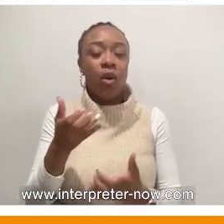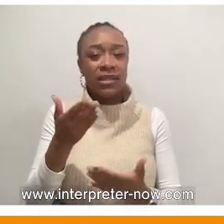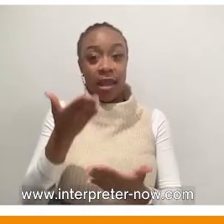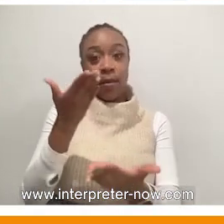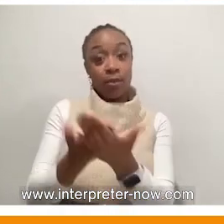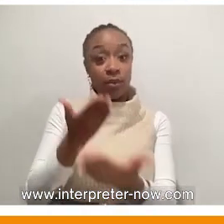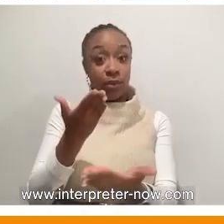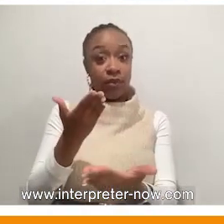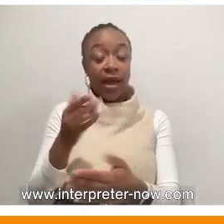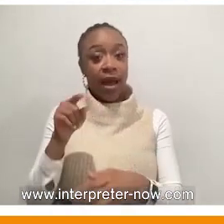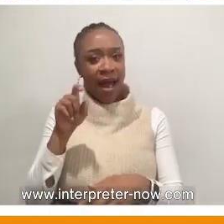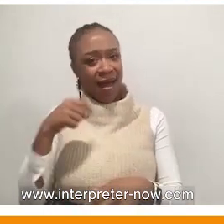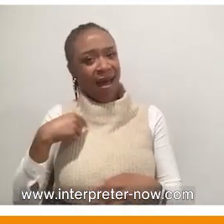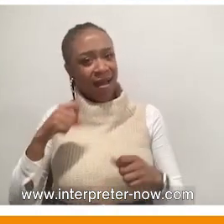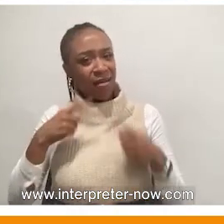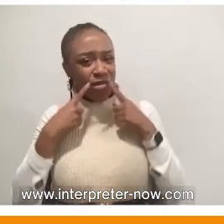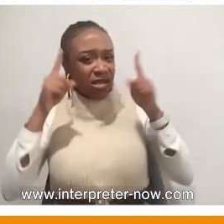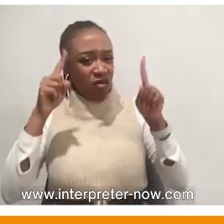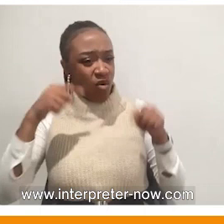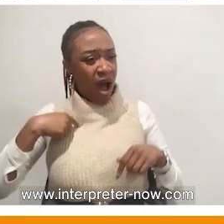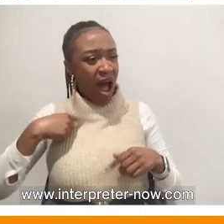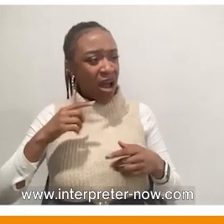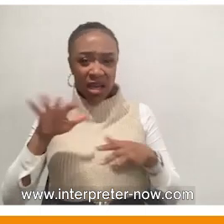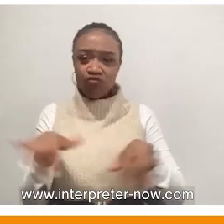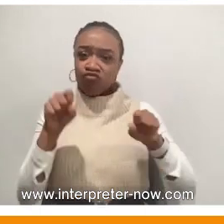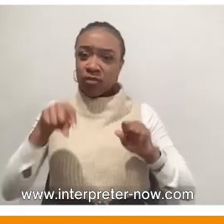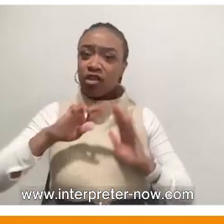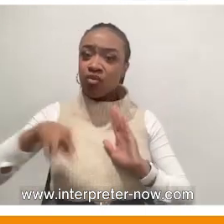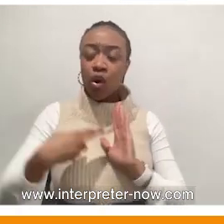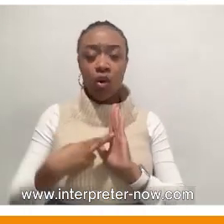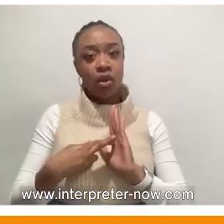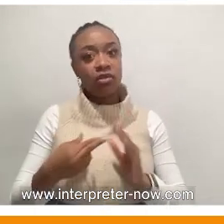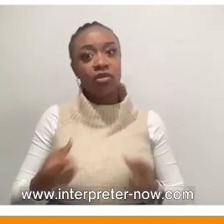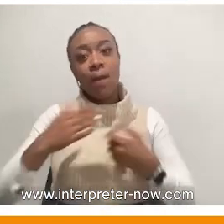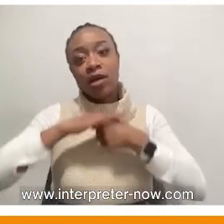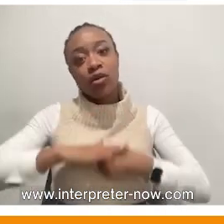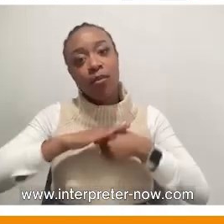proving that you can be successful, that you can do the role, there's a huge amount of